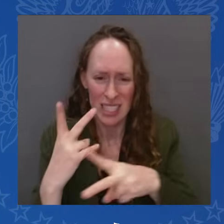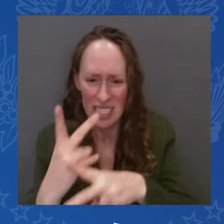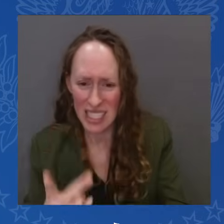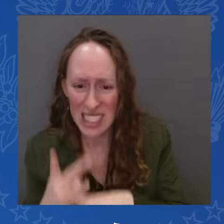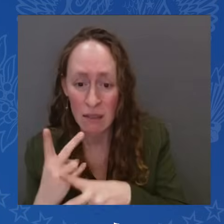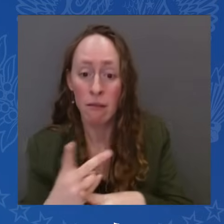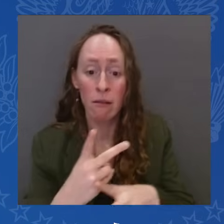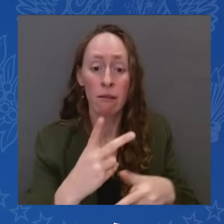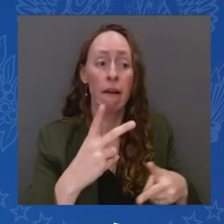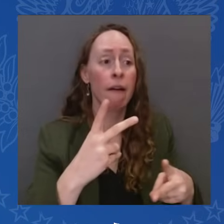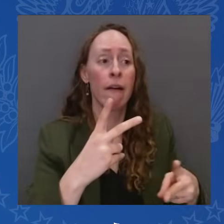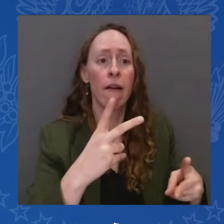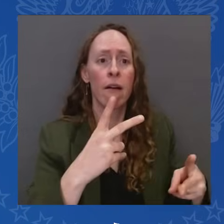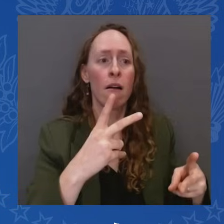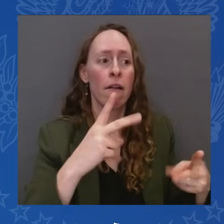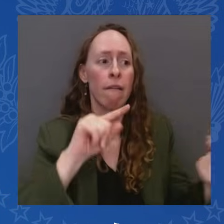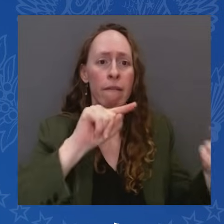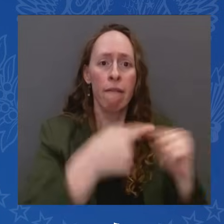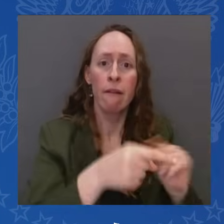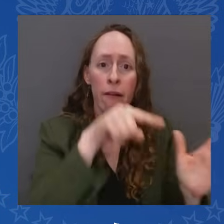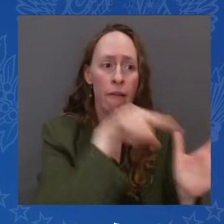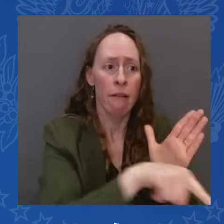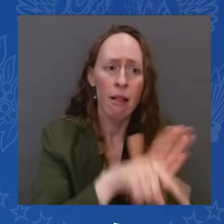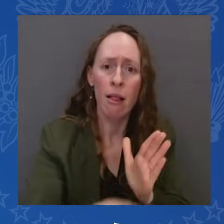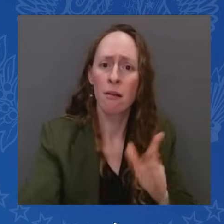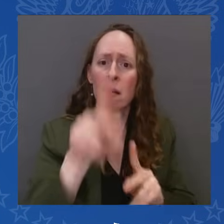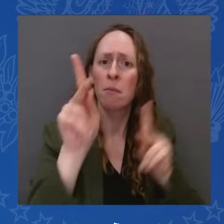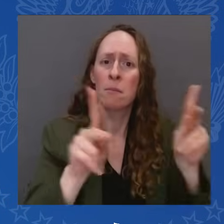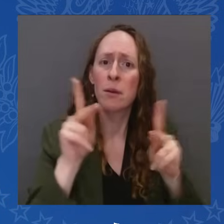being hurt, murdered, killed, lost, et cetera.